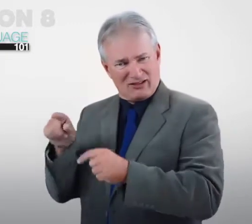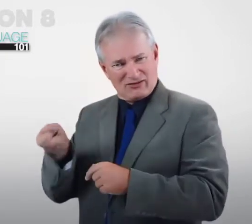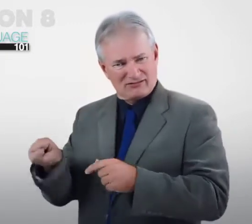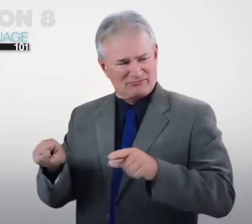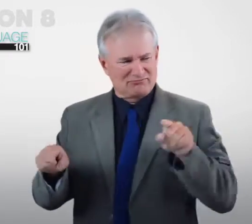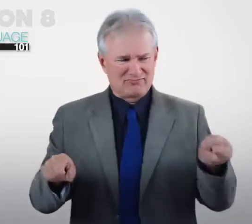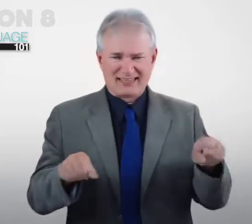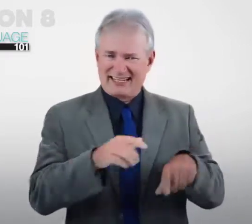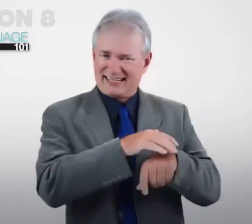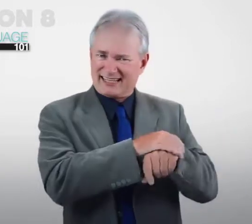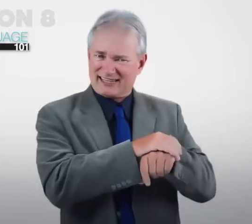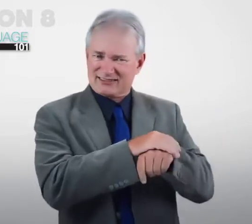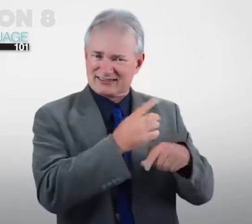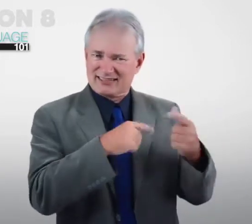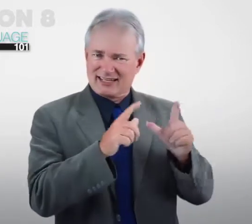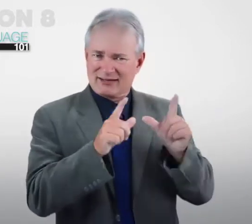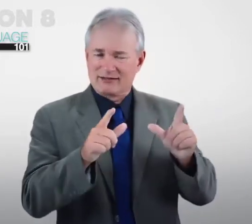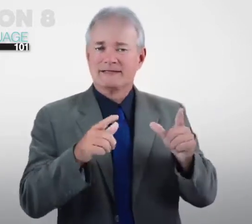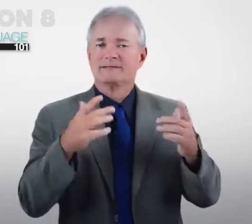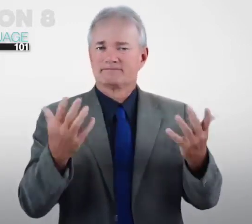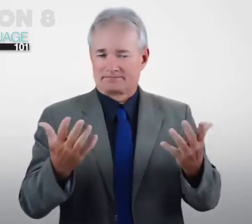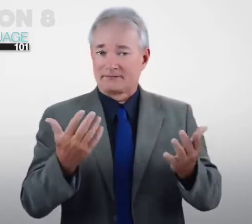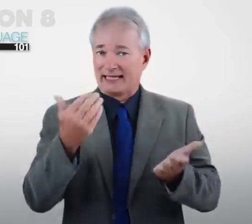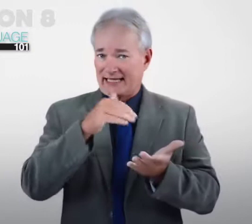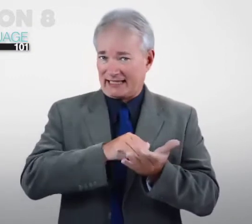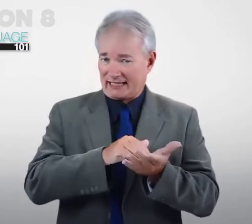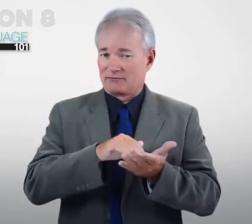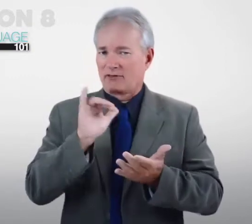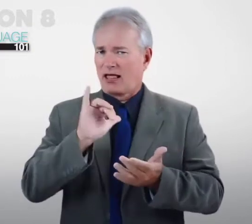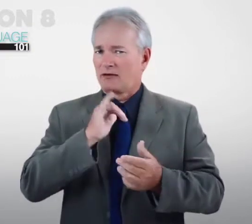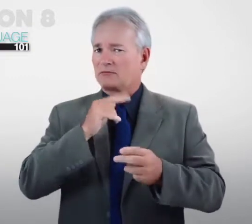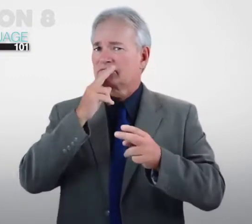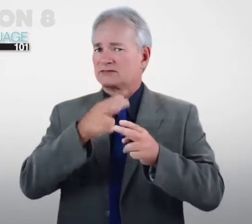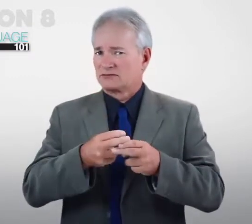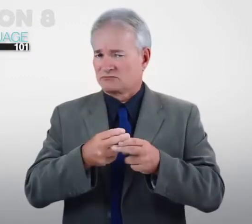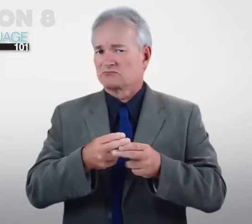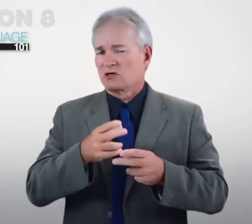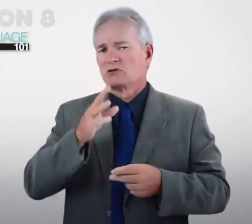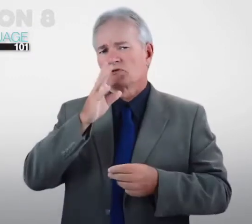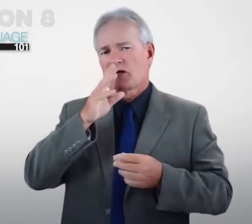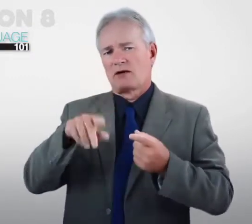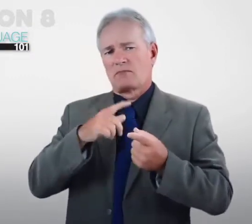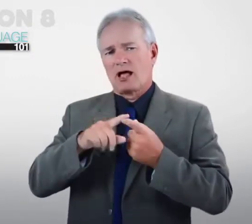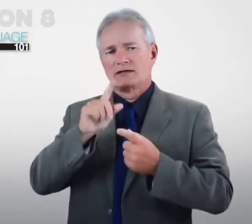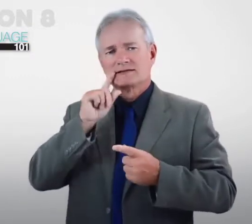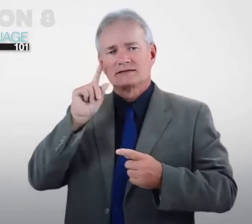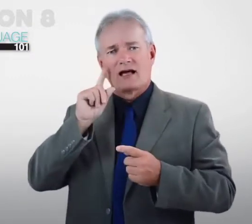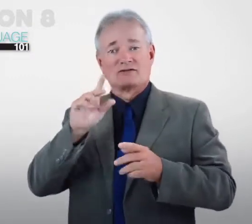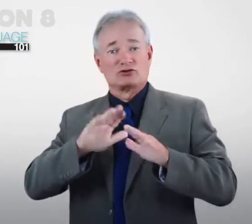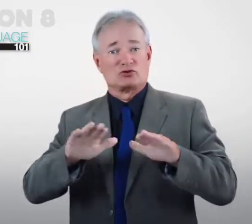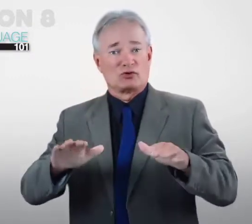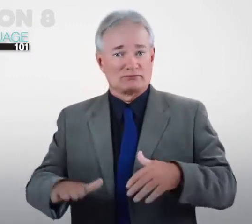And you might wonder, well, why do some people use American sign language and some people use English sign language?